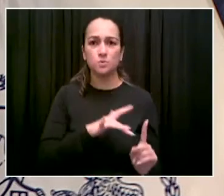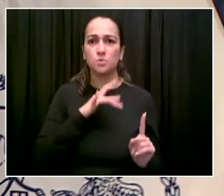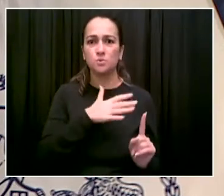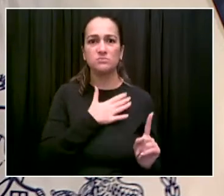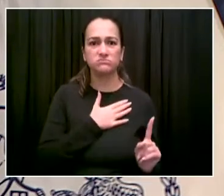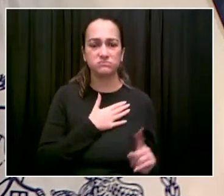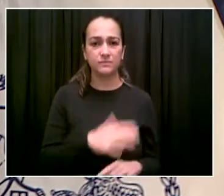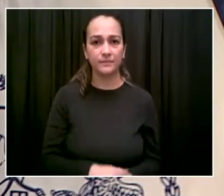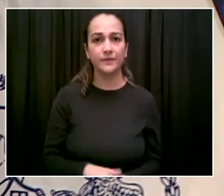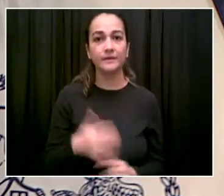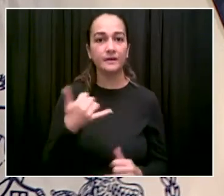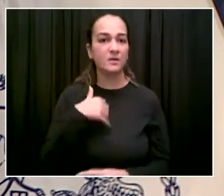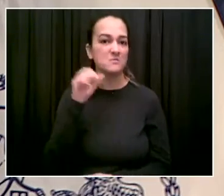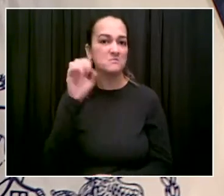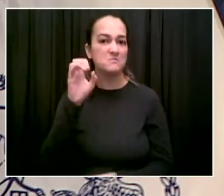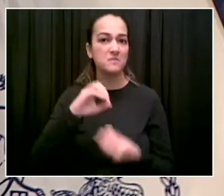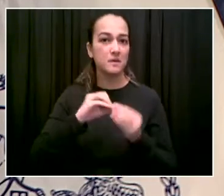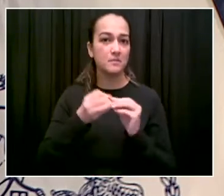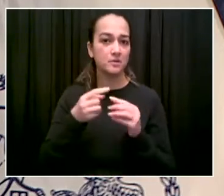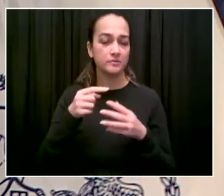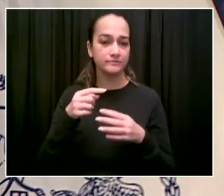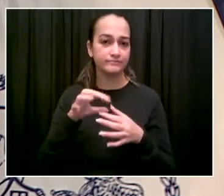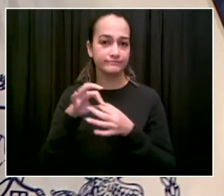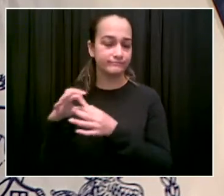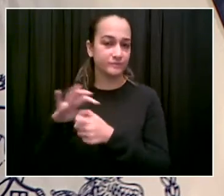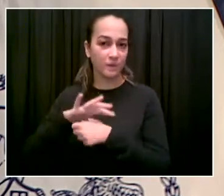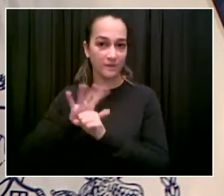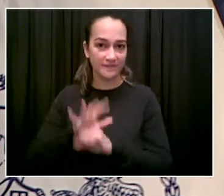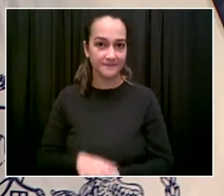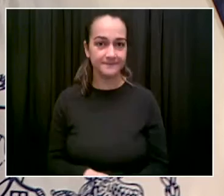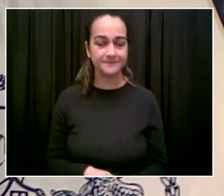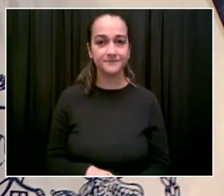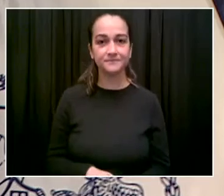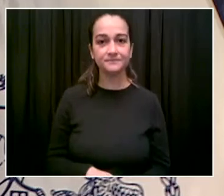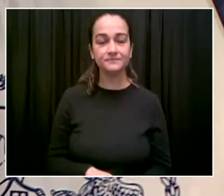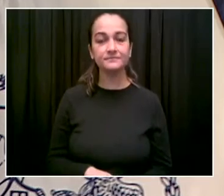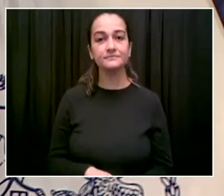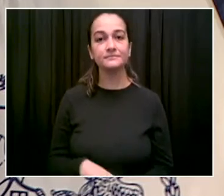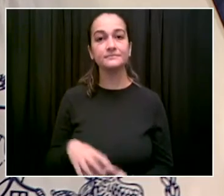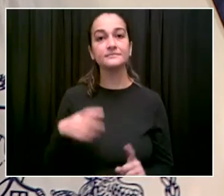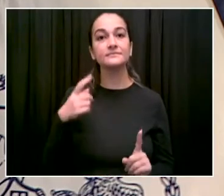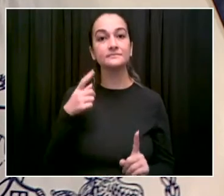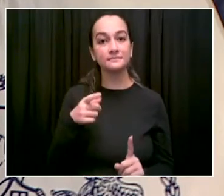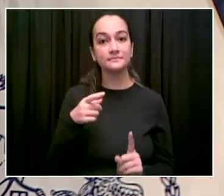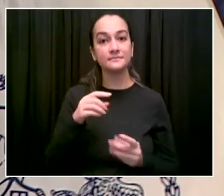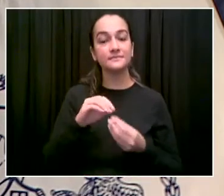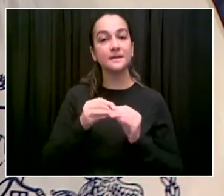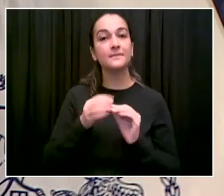NEIGHBORS IN LOUISIANA WHO HAVE BEEN THROUGH SO MUCH. LET'S GET THIS STORM BY US. AND NOW LET'S GO TO